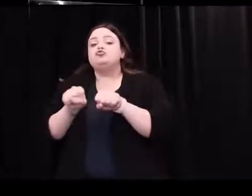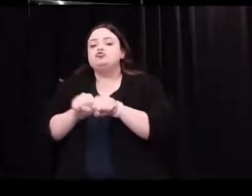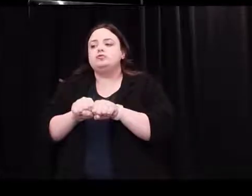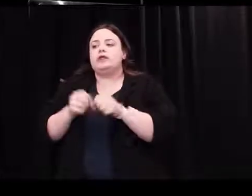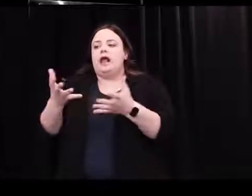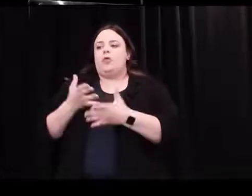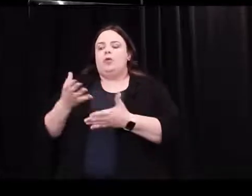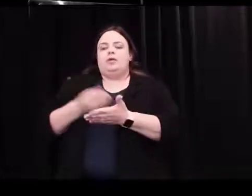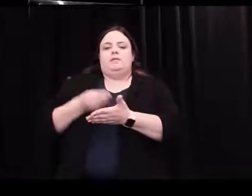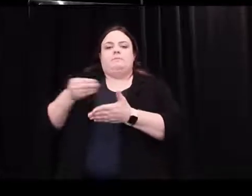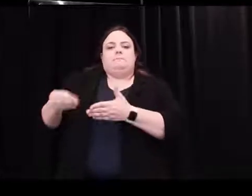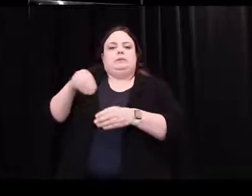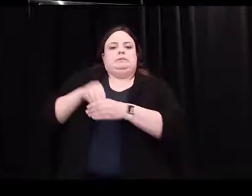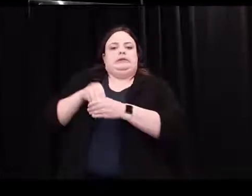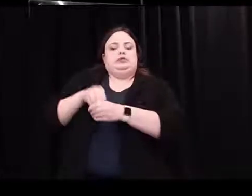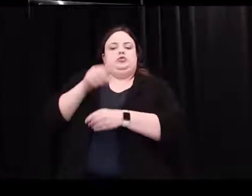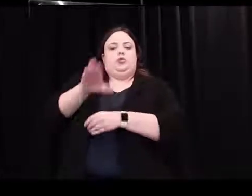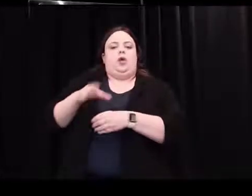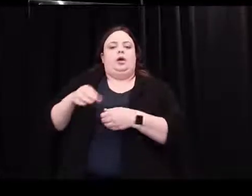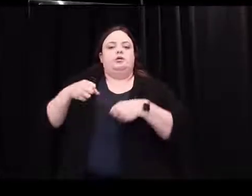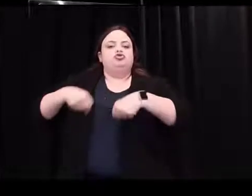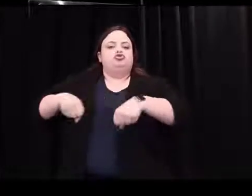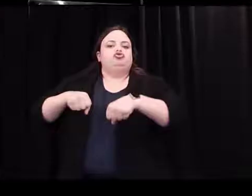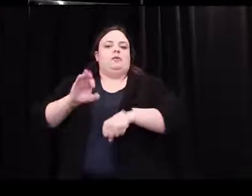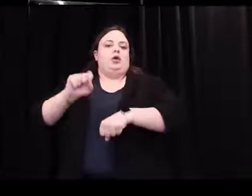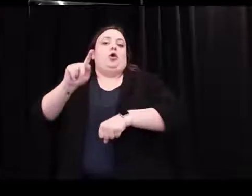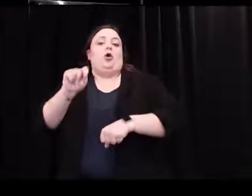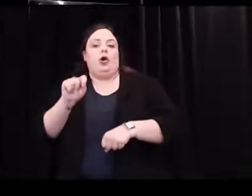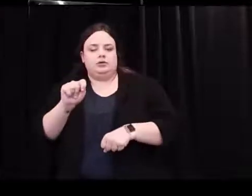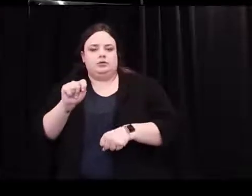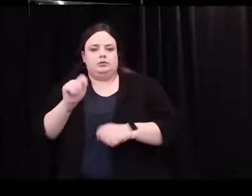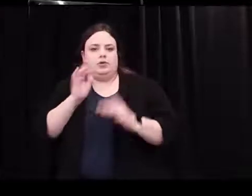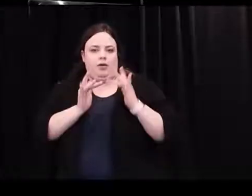your shopping cart, and then while you're doing that I want you to tell me what you're doing